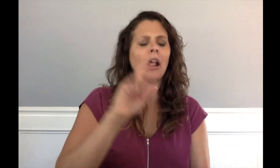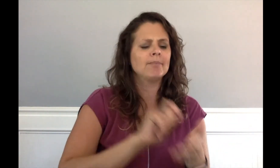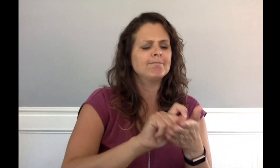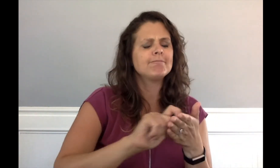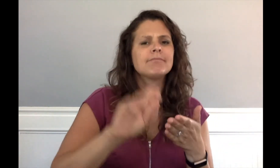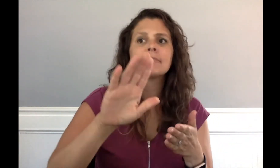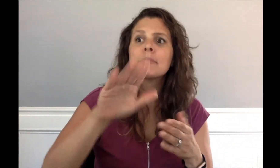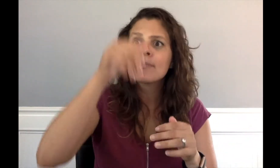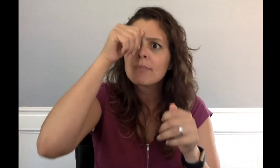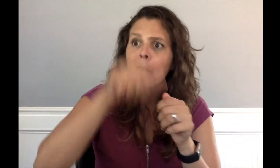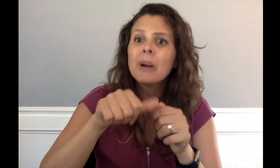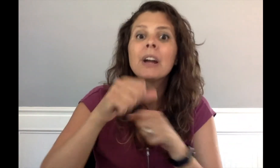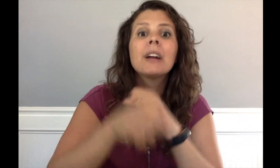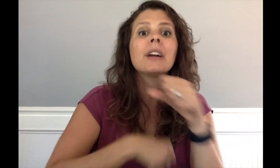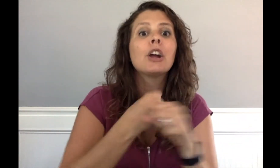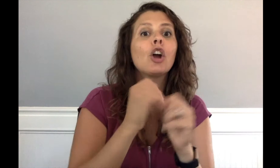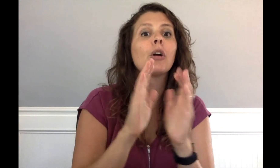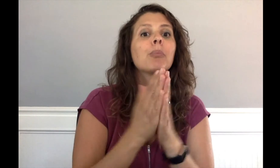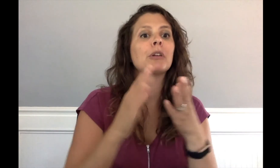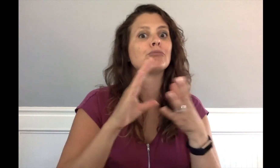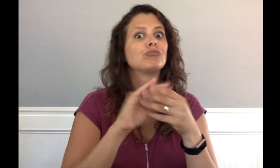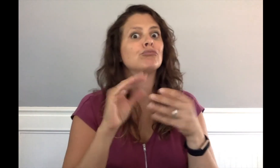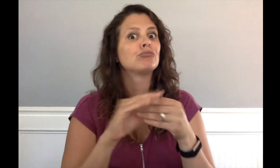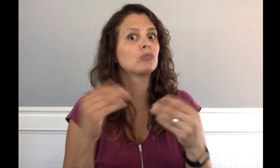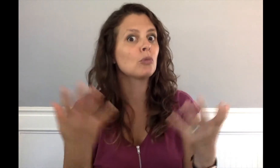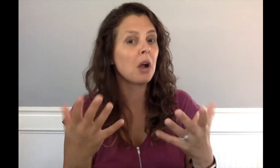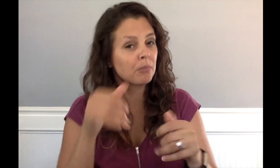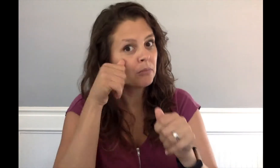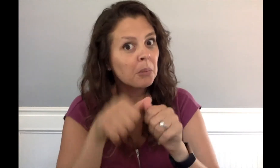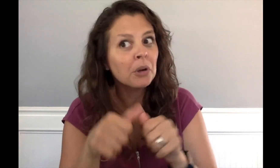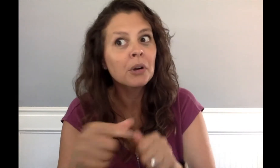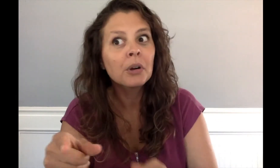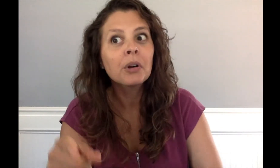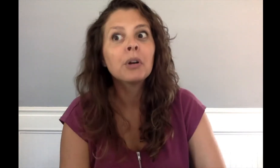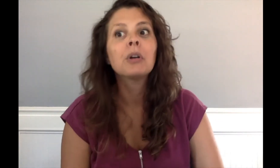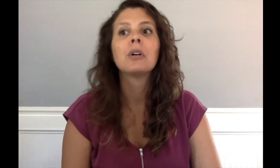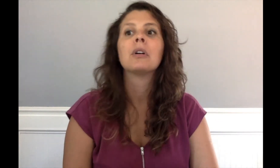"Remember what the yearbook said about Aggie?" Charlie wrote.